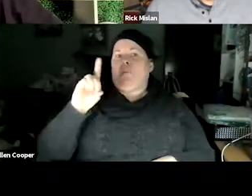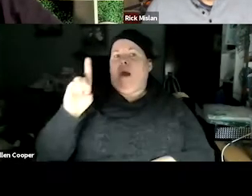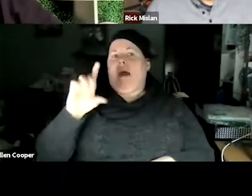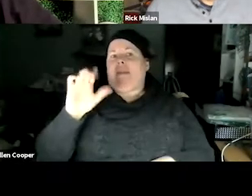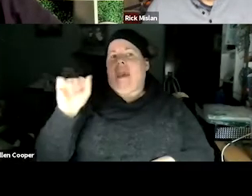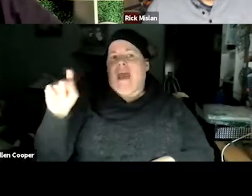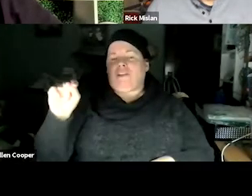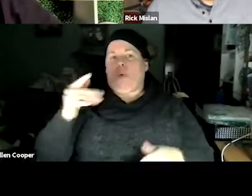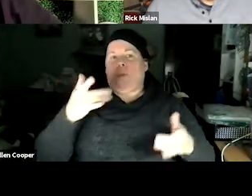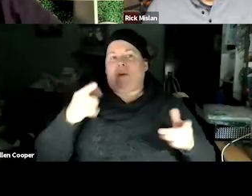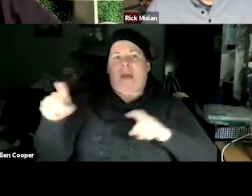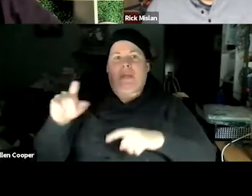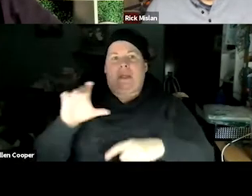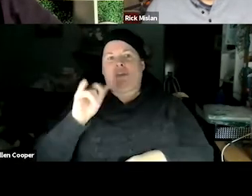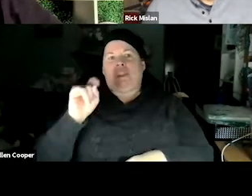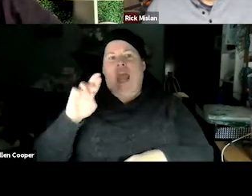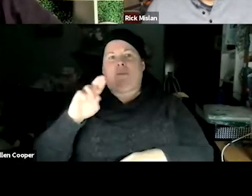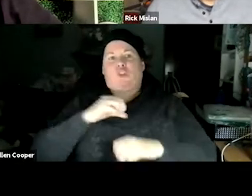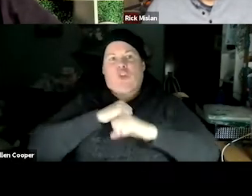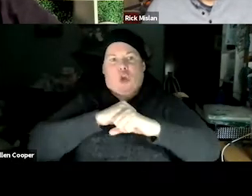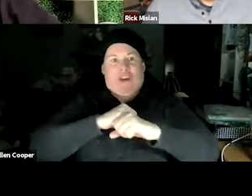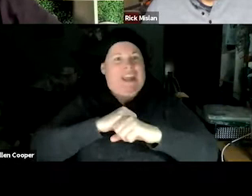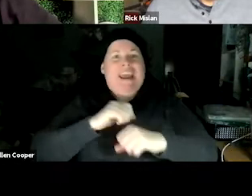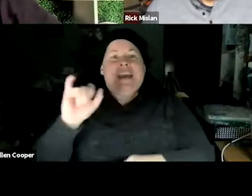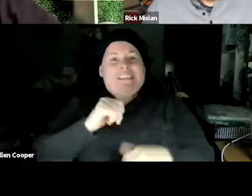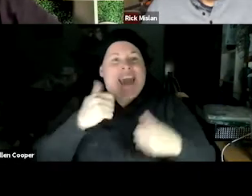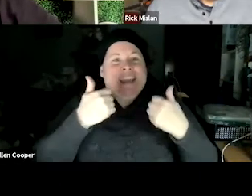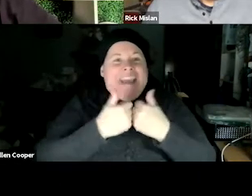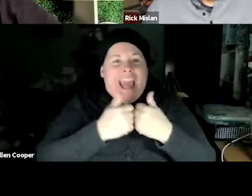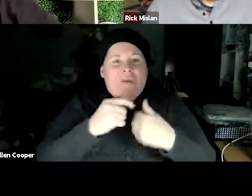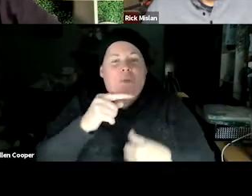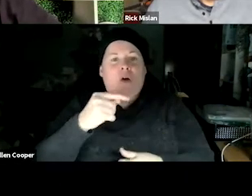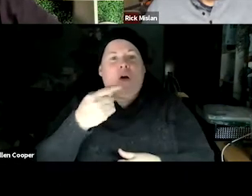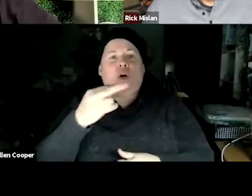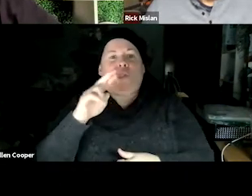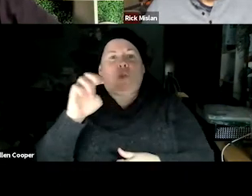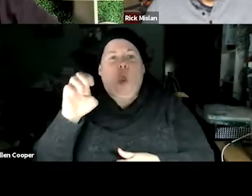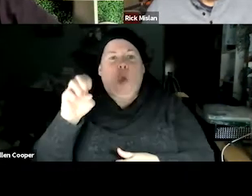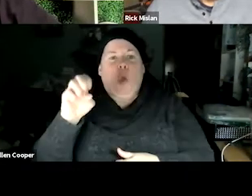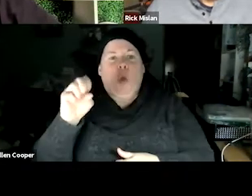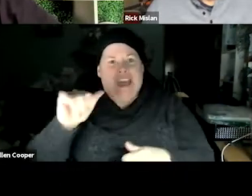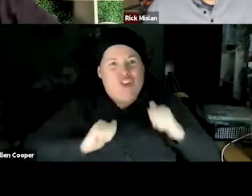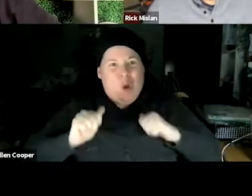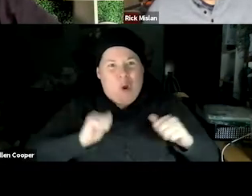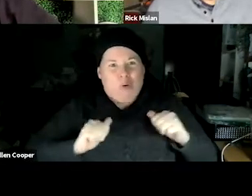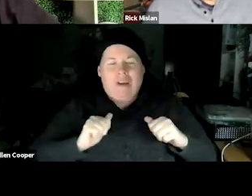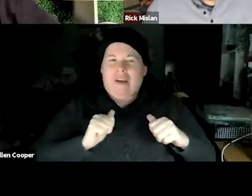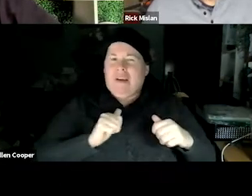it's like Game of Thrones. Right. I mean, it takes the first episode. At first, you know, seasoned understand who the heck, all these people are